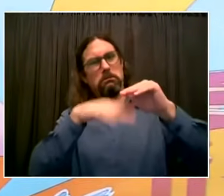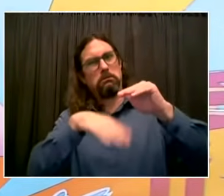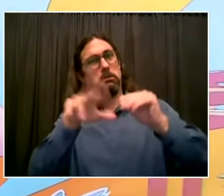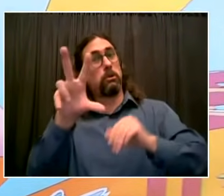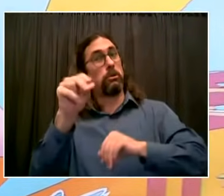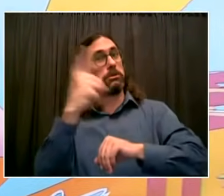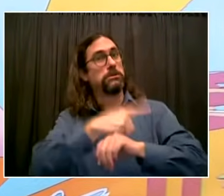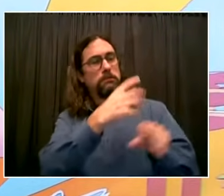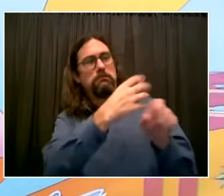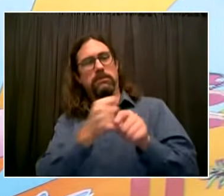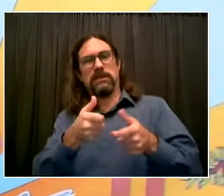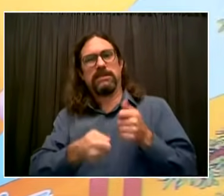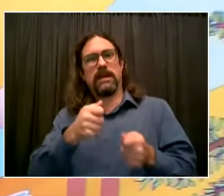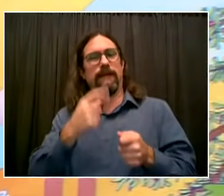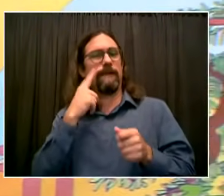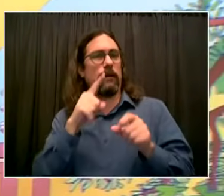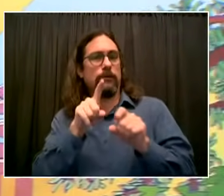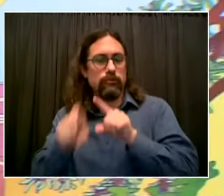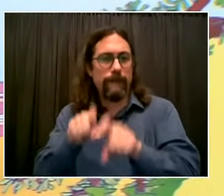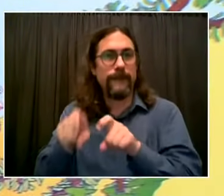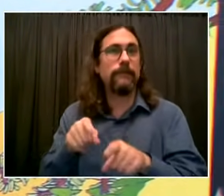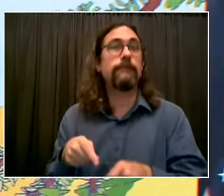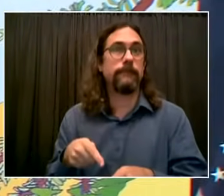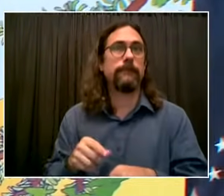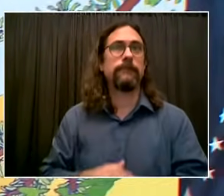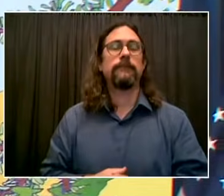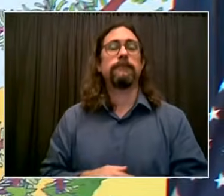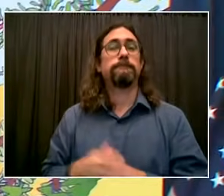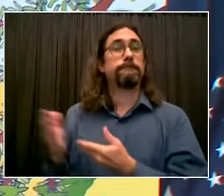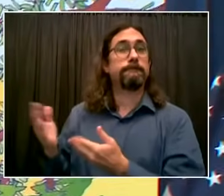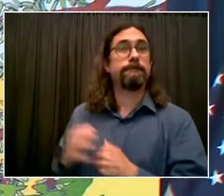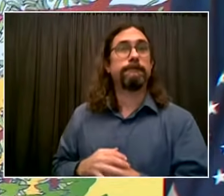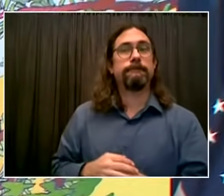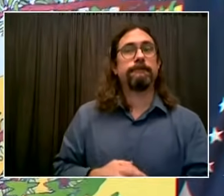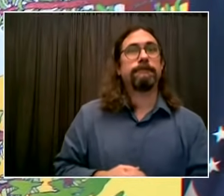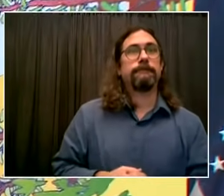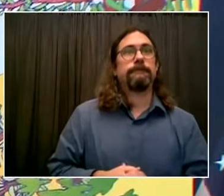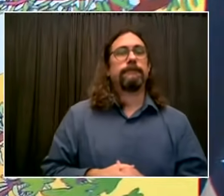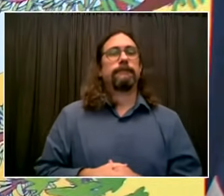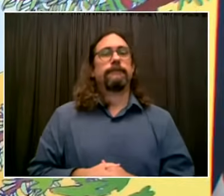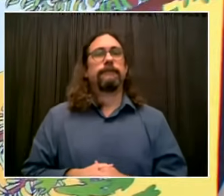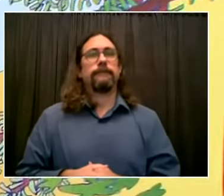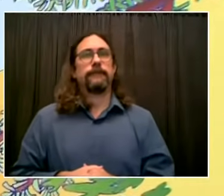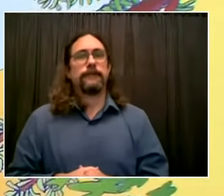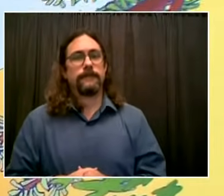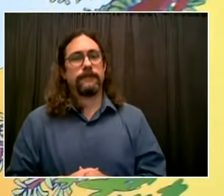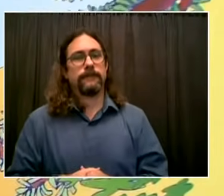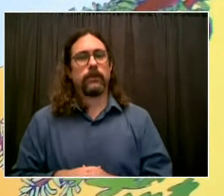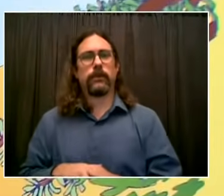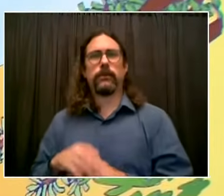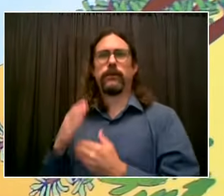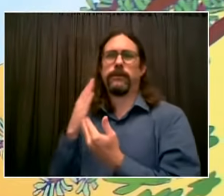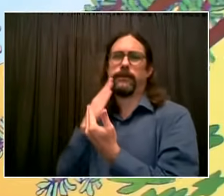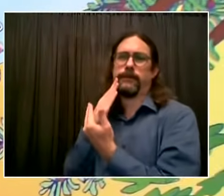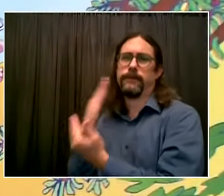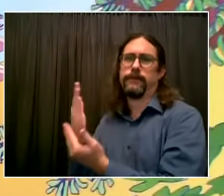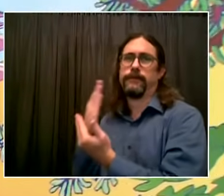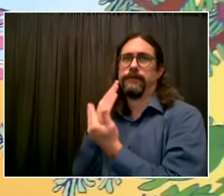CHIEF, THANK YOU. YOU PUT A LOTOF TIME AND ENERGY INTO THIS. IT'S BEEN A LABOR OF LOVE AND I THANK YOU FOR THAT. BUT I WANT EVERYONE TO UNDERSTAND